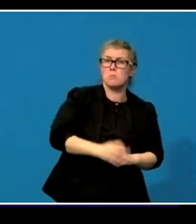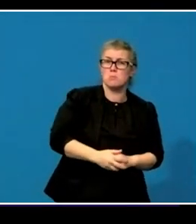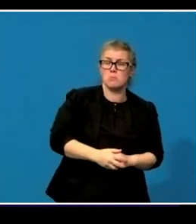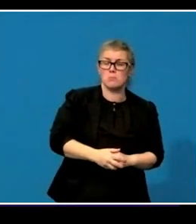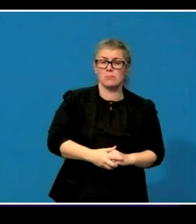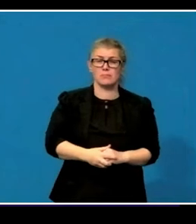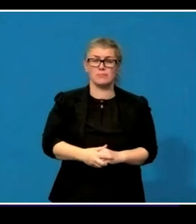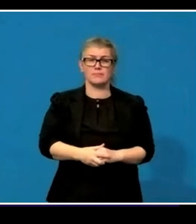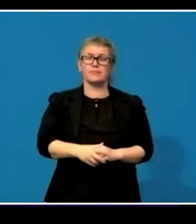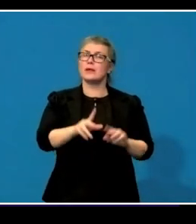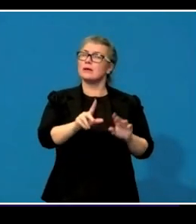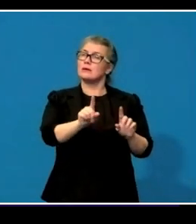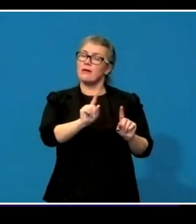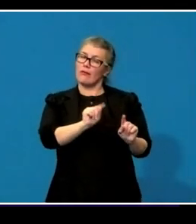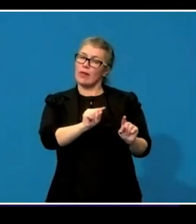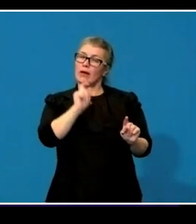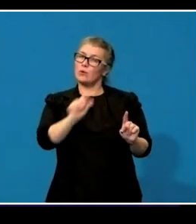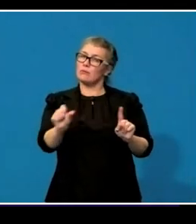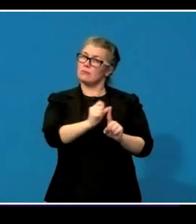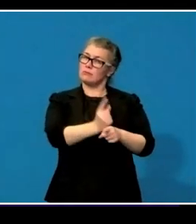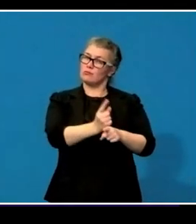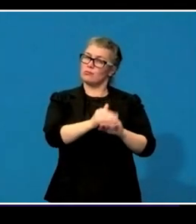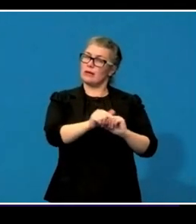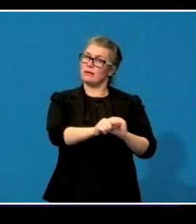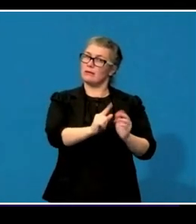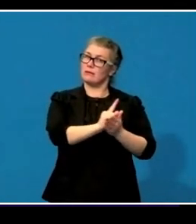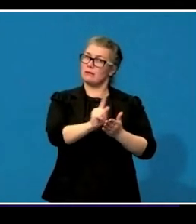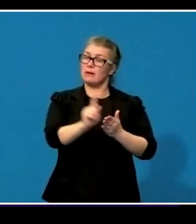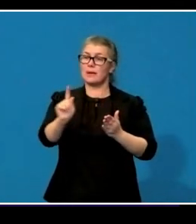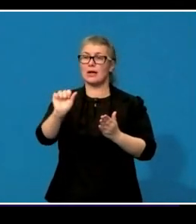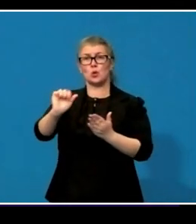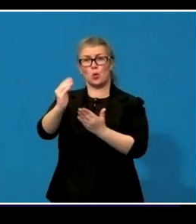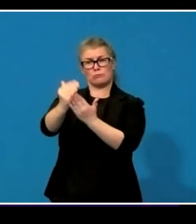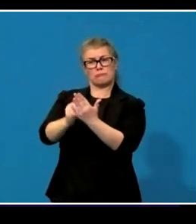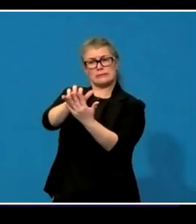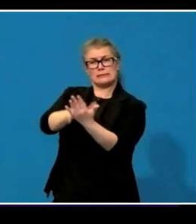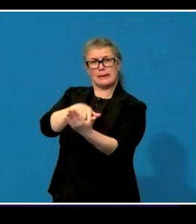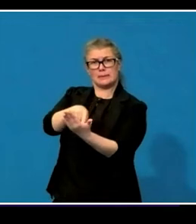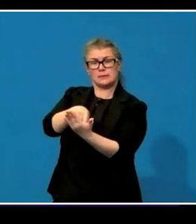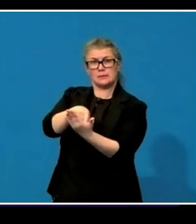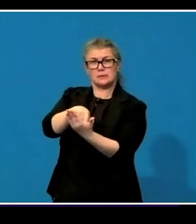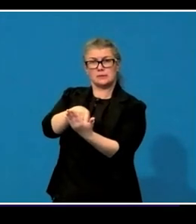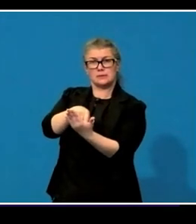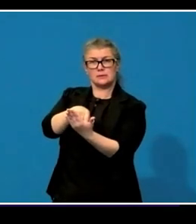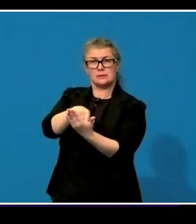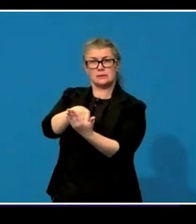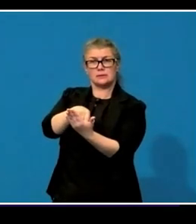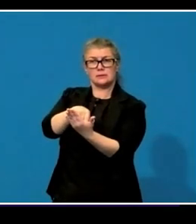You - by looking at your statement - set out on a quest to try and create a situation to